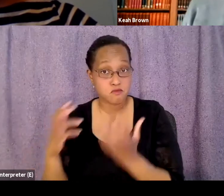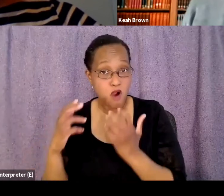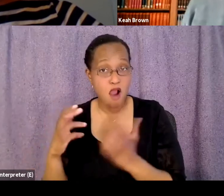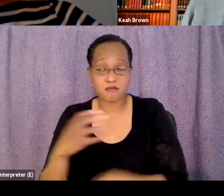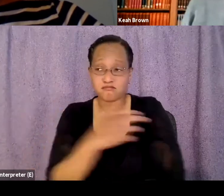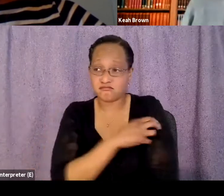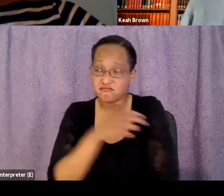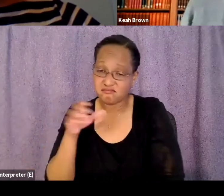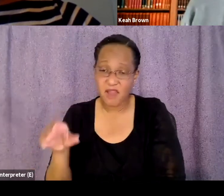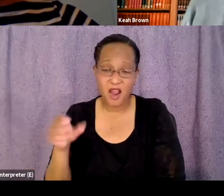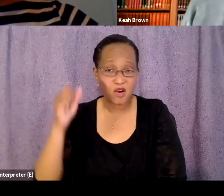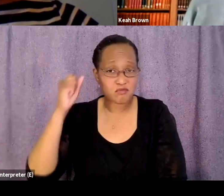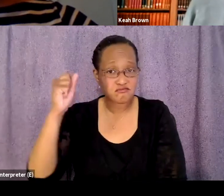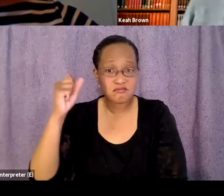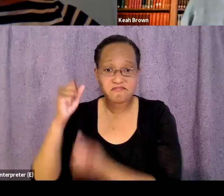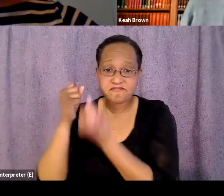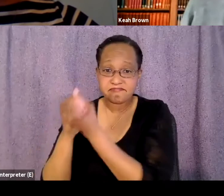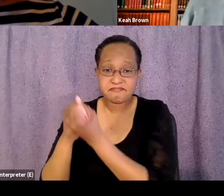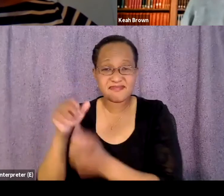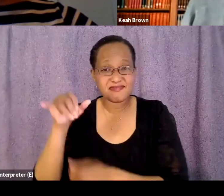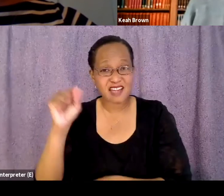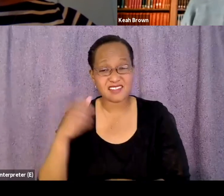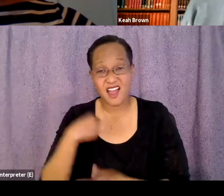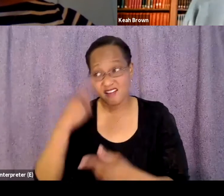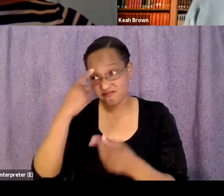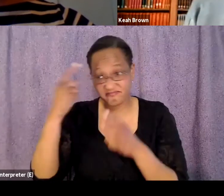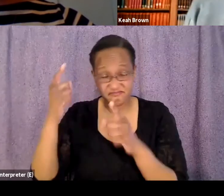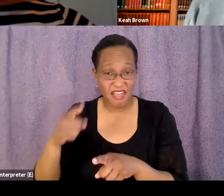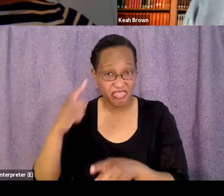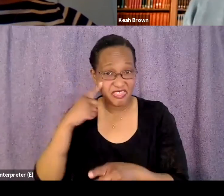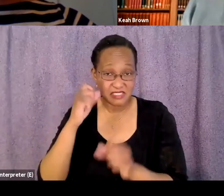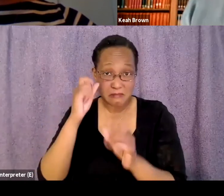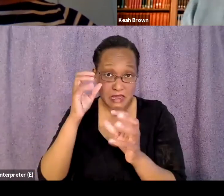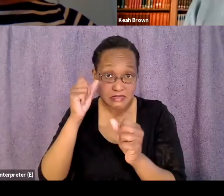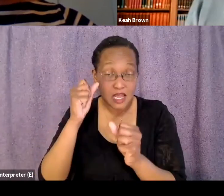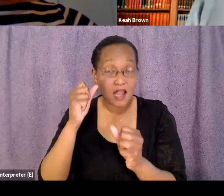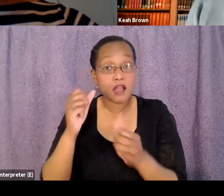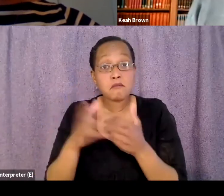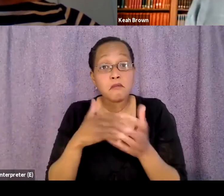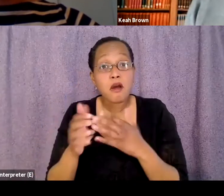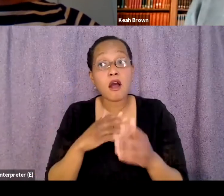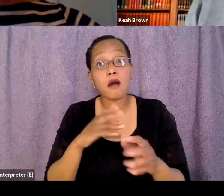fully rooting for you, I think it's amazing because I think, regardless of whether or not people understand what they're doing.